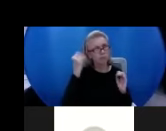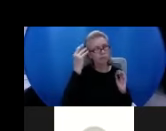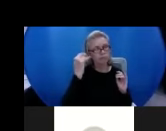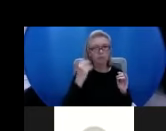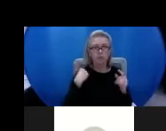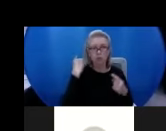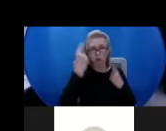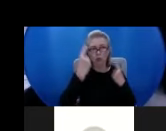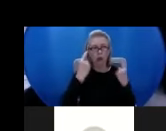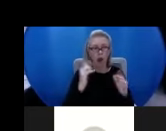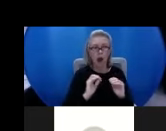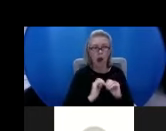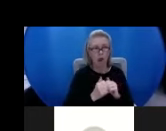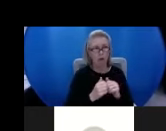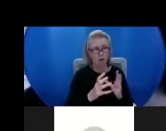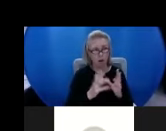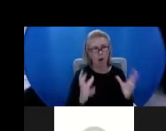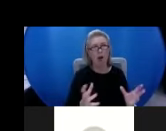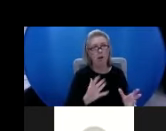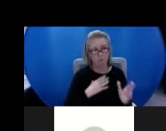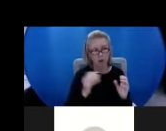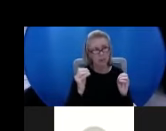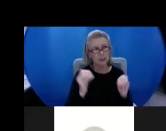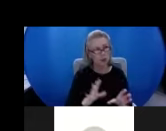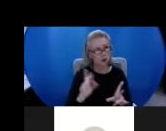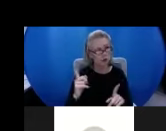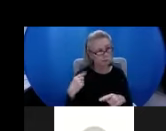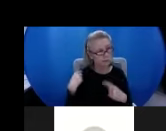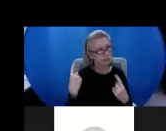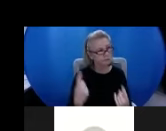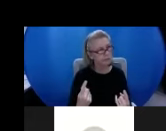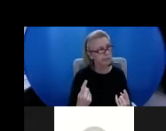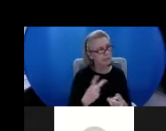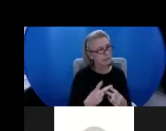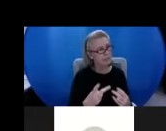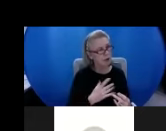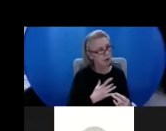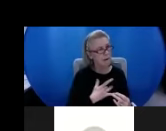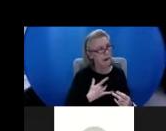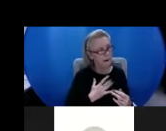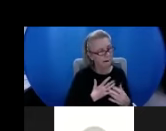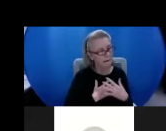of my teachers in the past have also been very kind to me so I consider myself very fortunate.